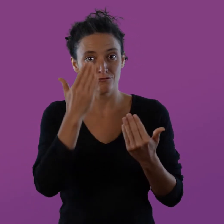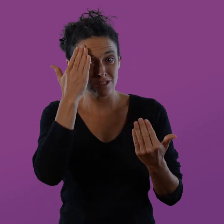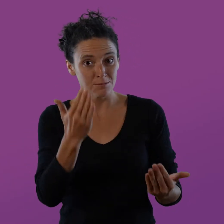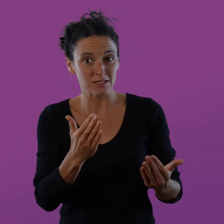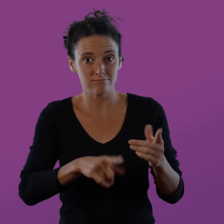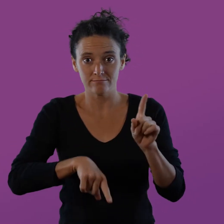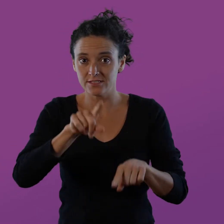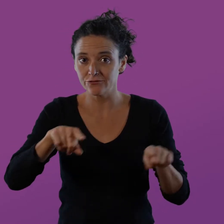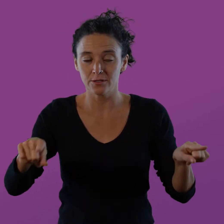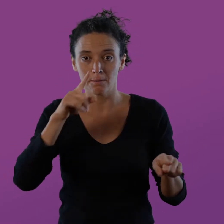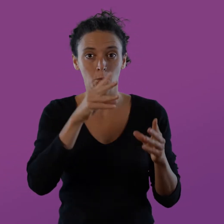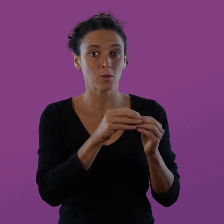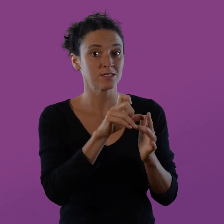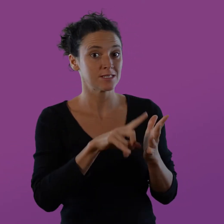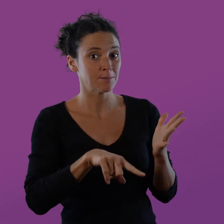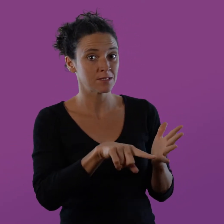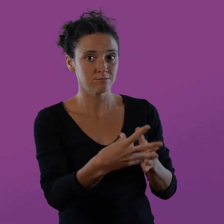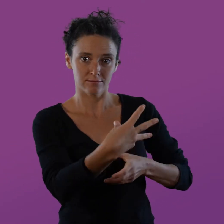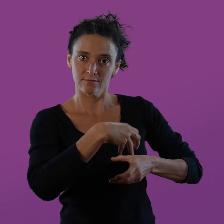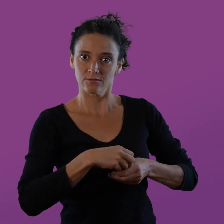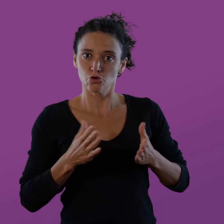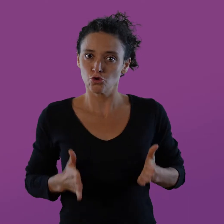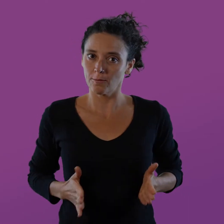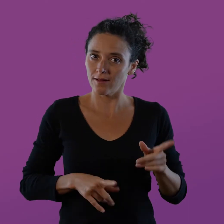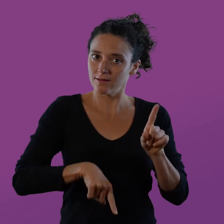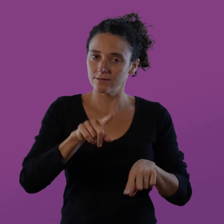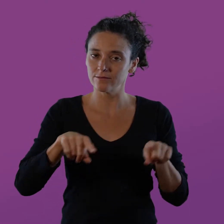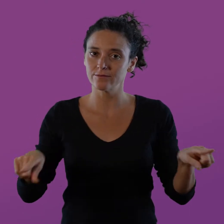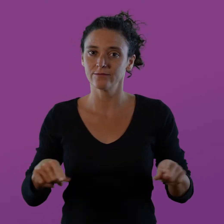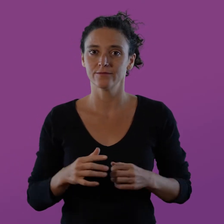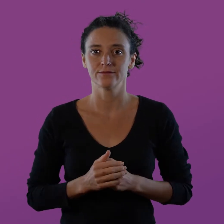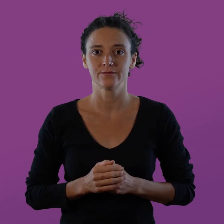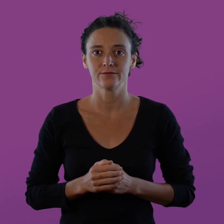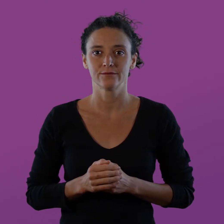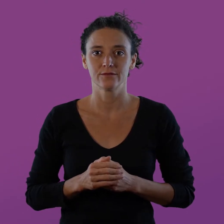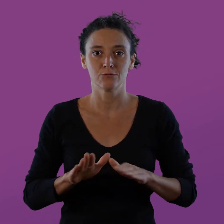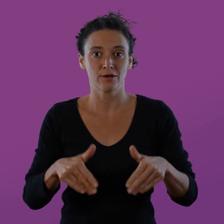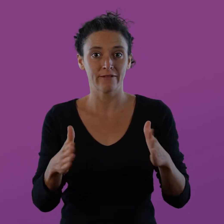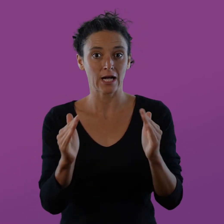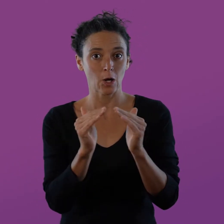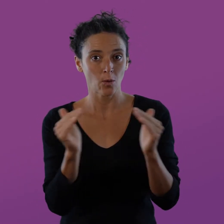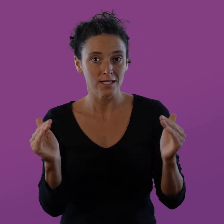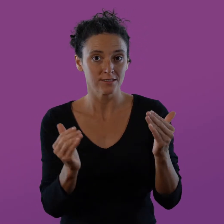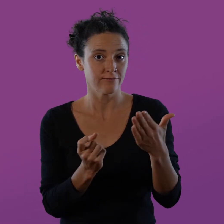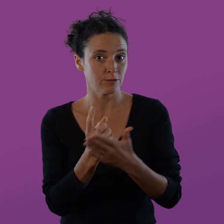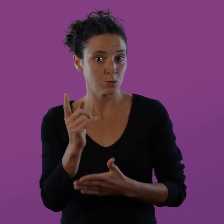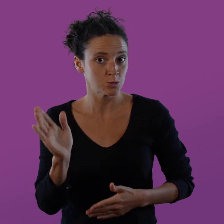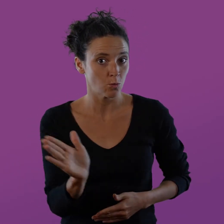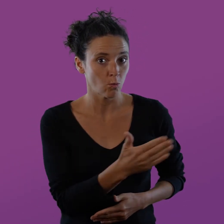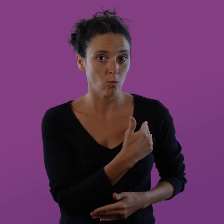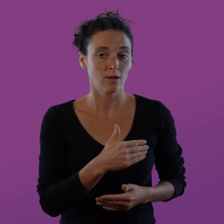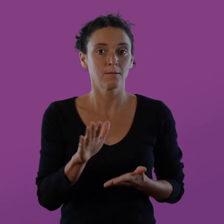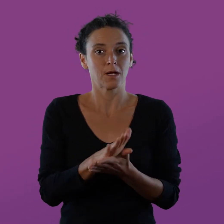Respect difference and accept people with disability as part of human diversity and humanity. Provide equality of opportunity for all people.